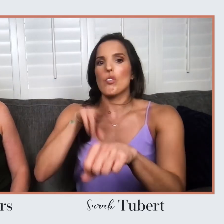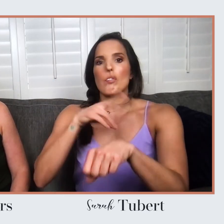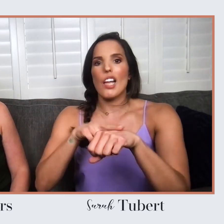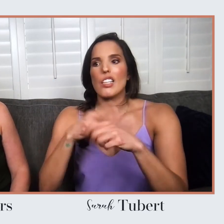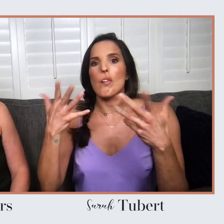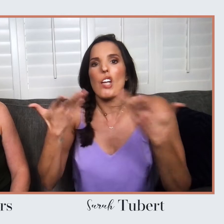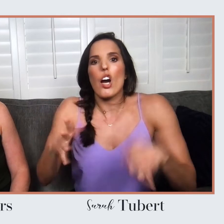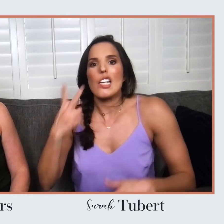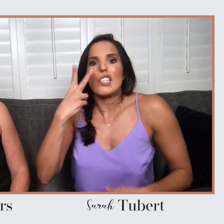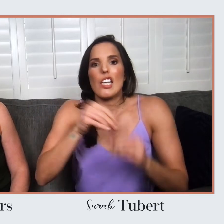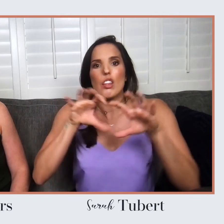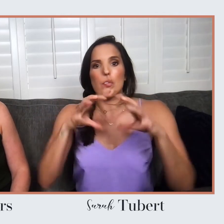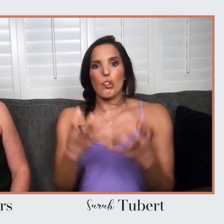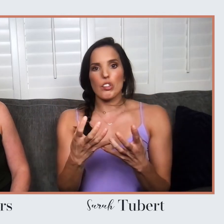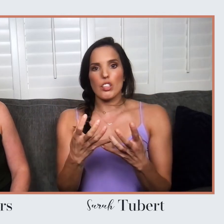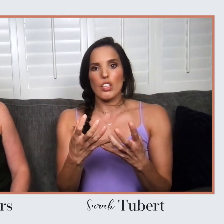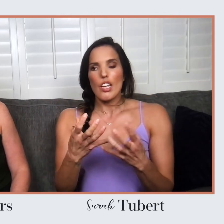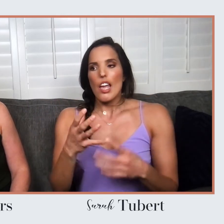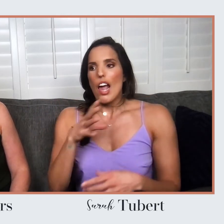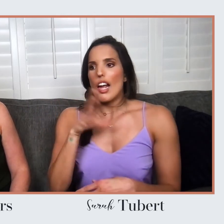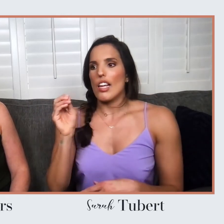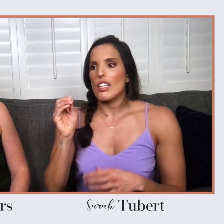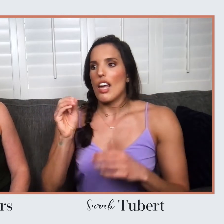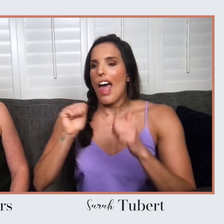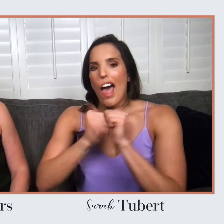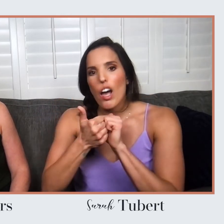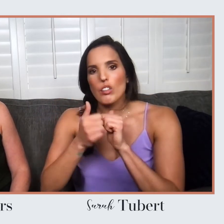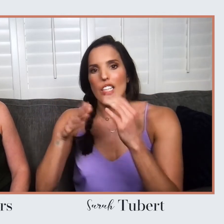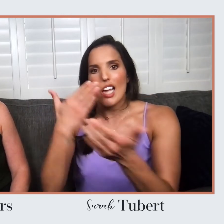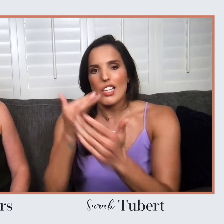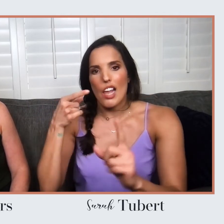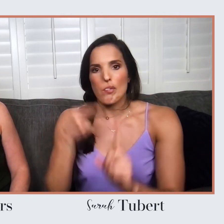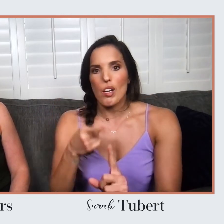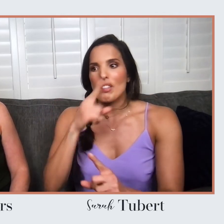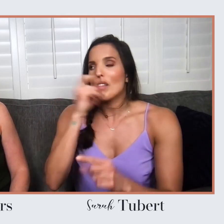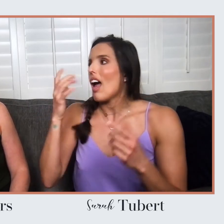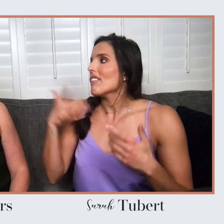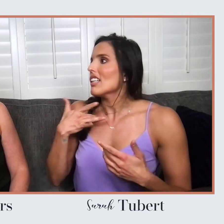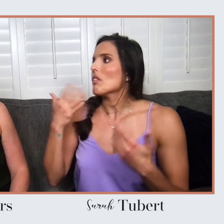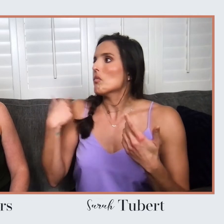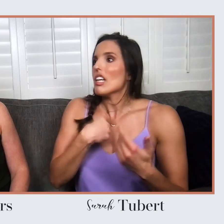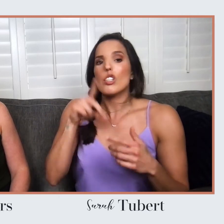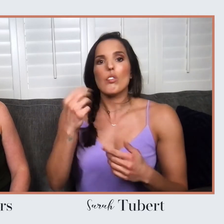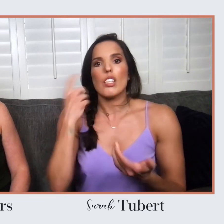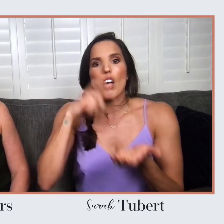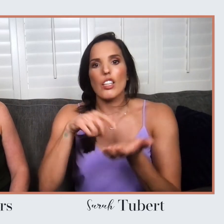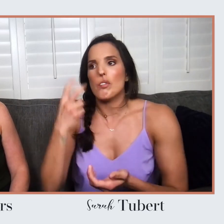normalizing what we already see in the world and how to get to that point, because I feel like we do acknowledge it.